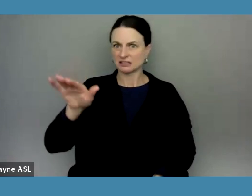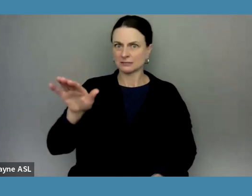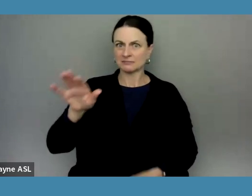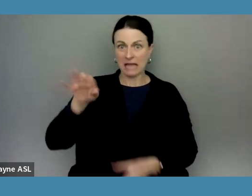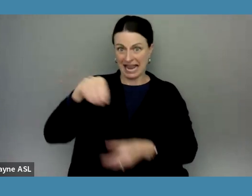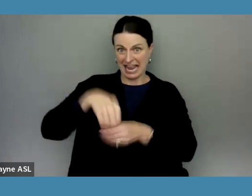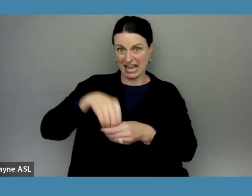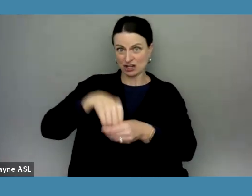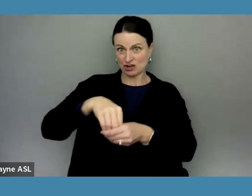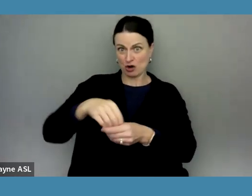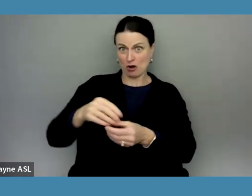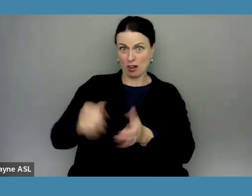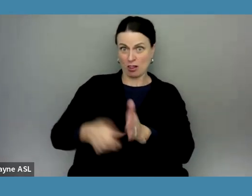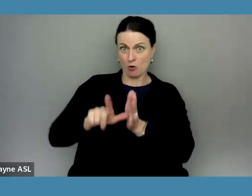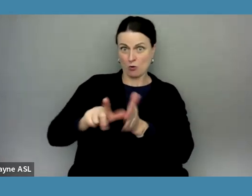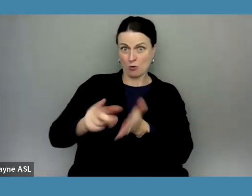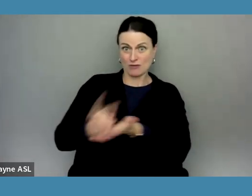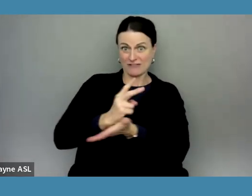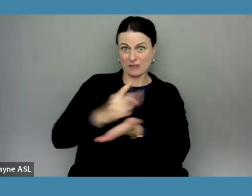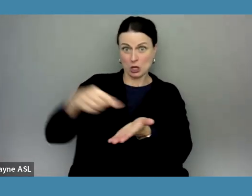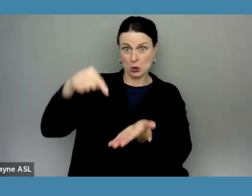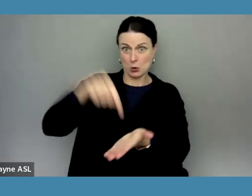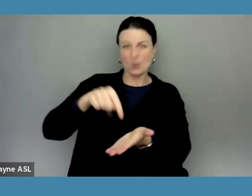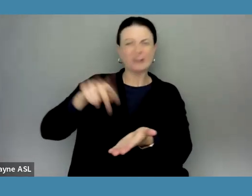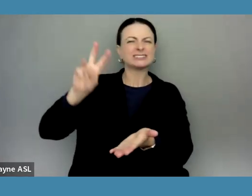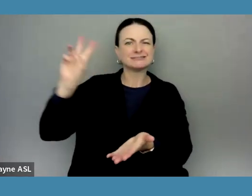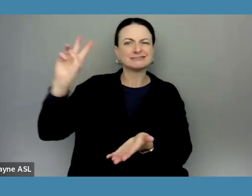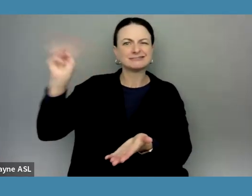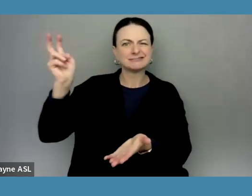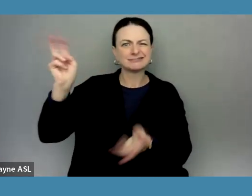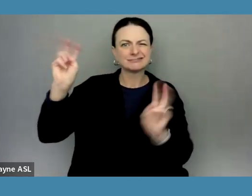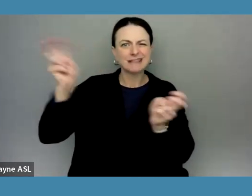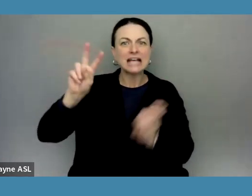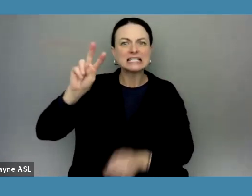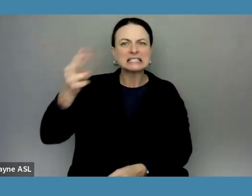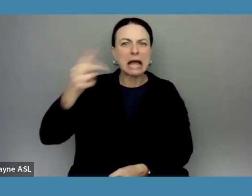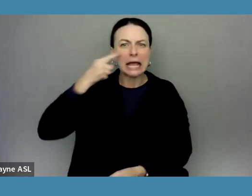So it's basically a second look at the original request